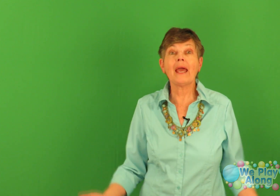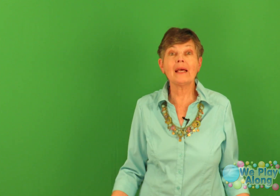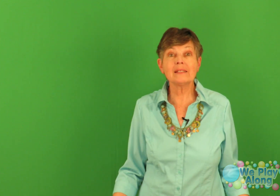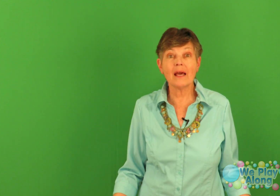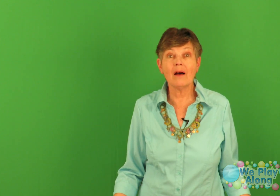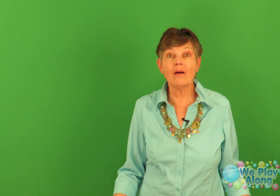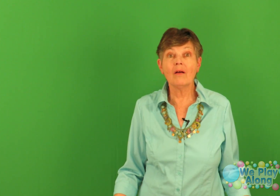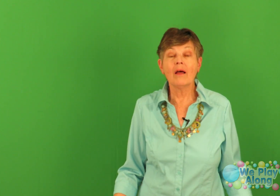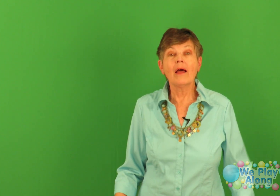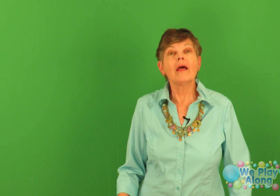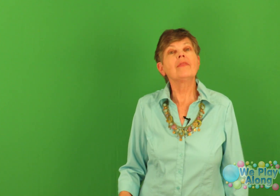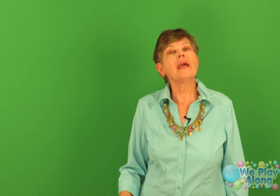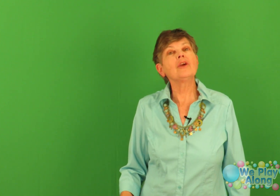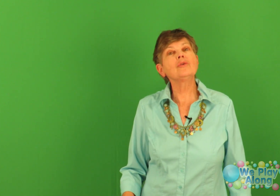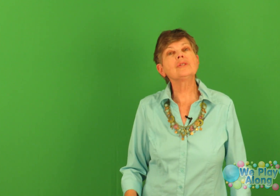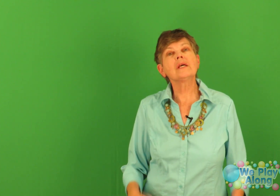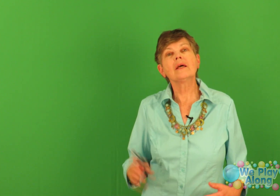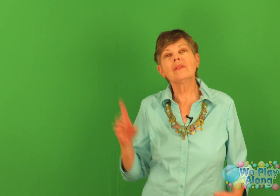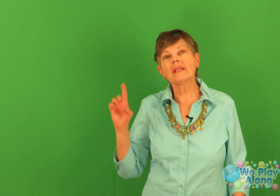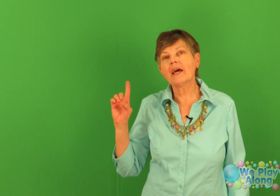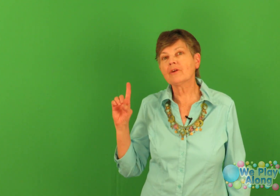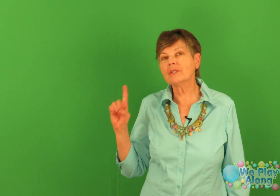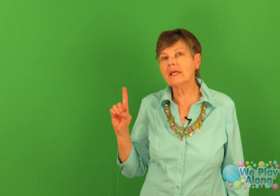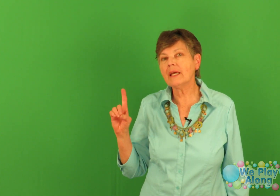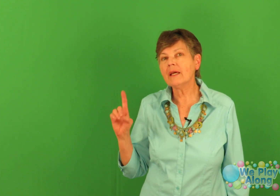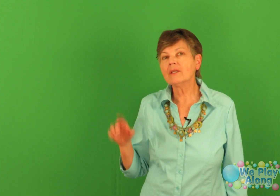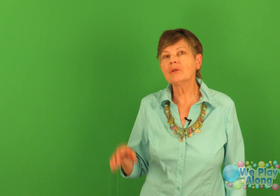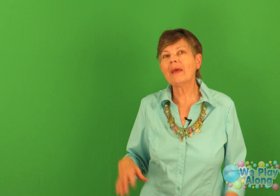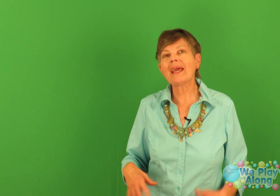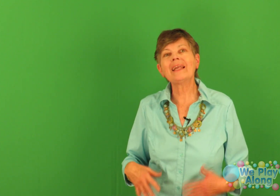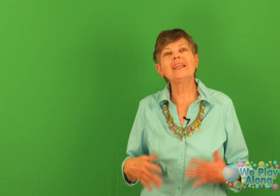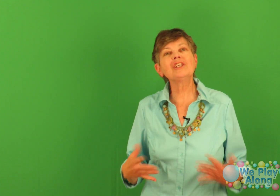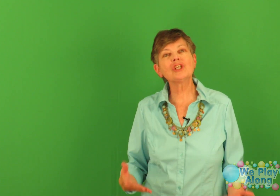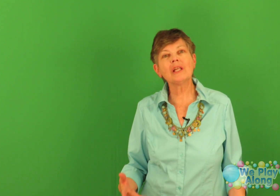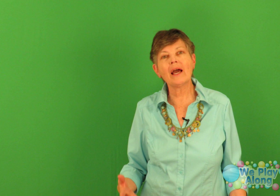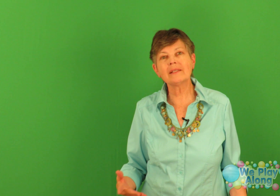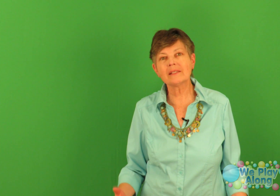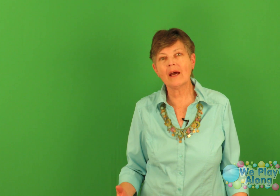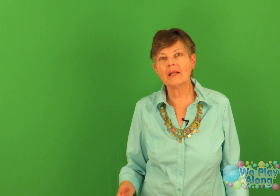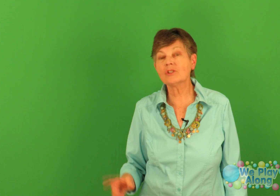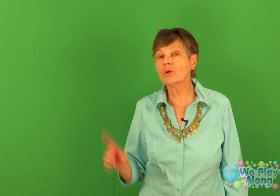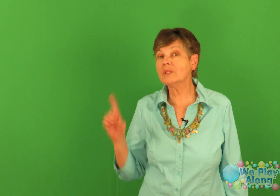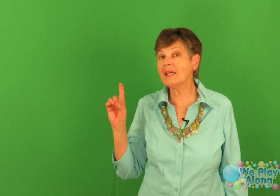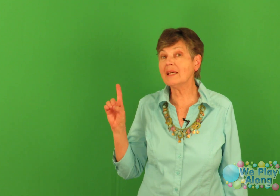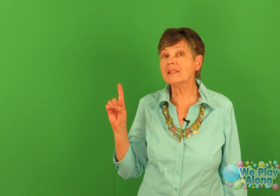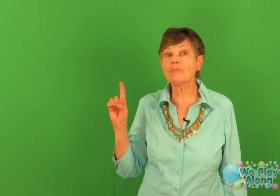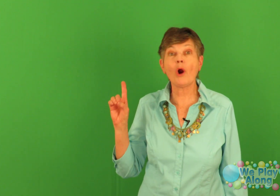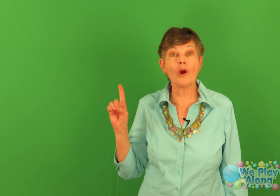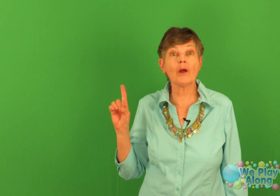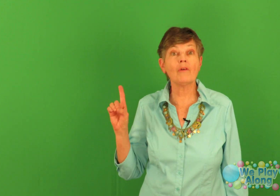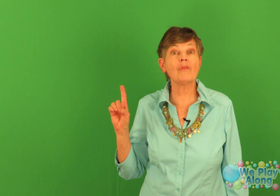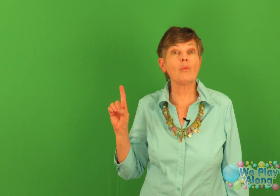ASL they used the letter D to make an initialized sign so D is part of the